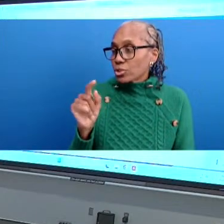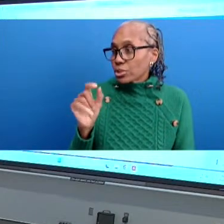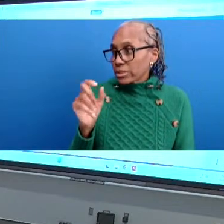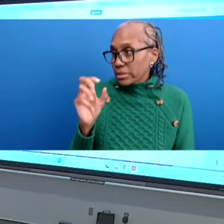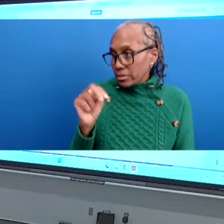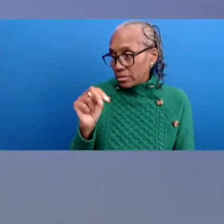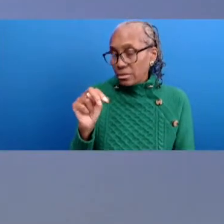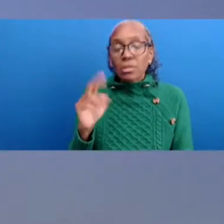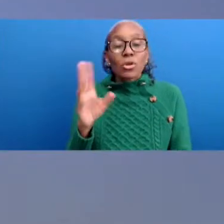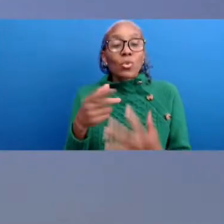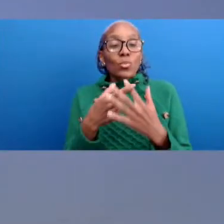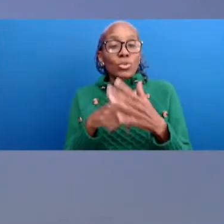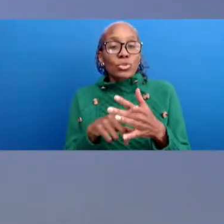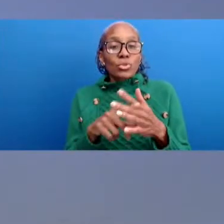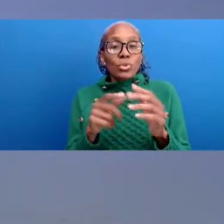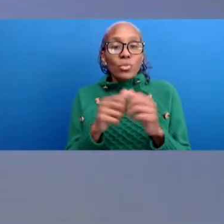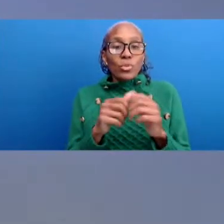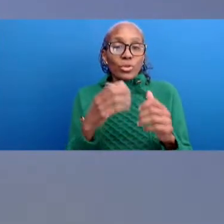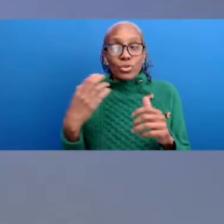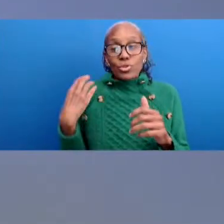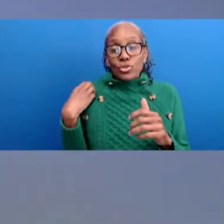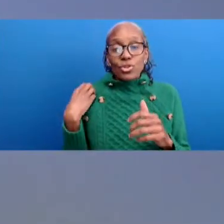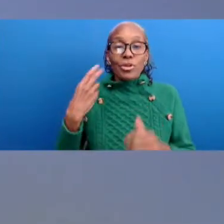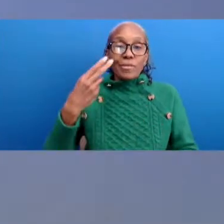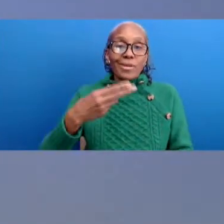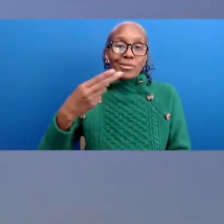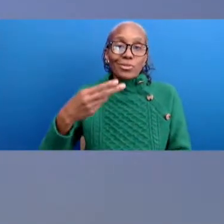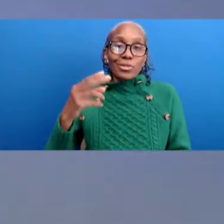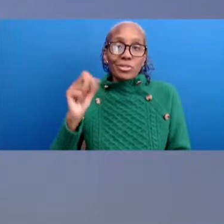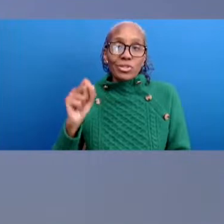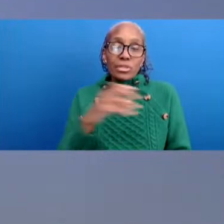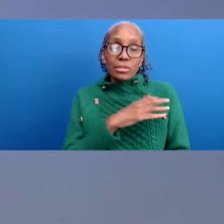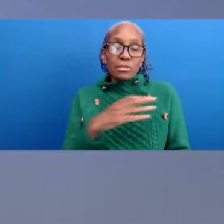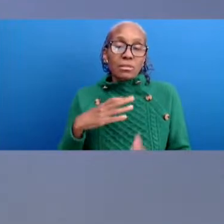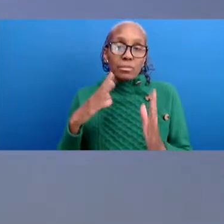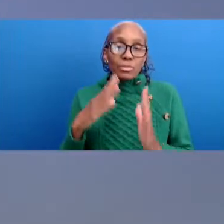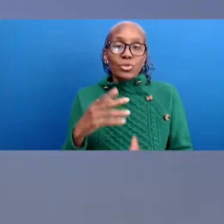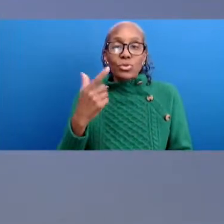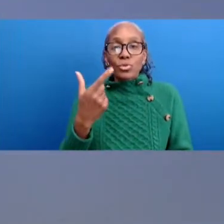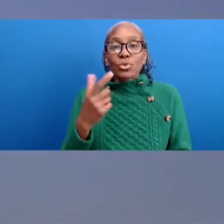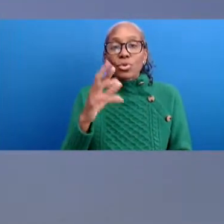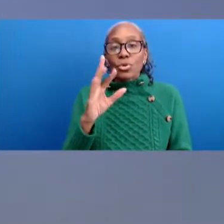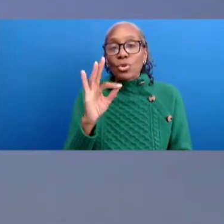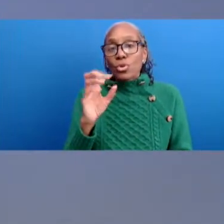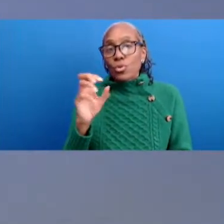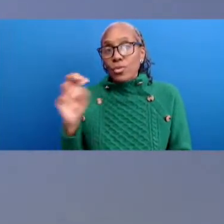HEALTH UPDATE THANK YOU. DR. WASHINGTON.